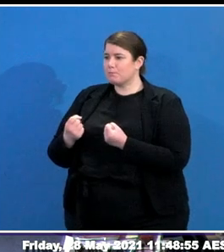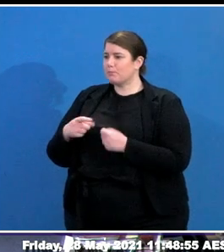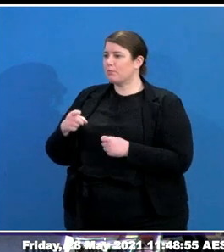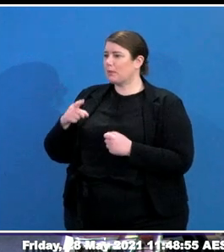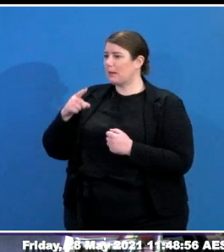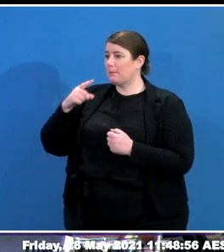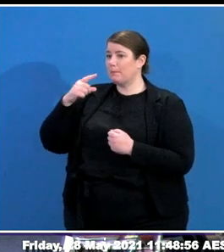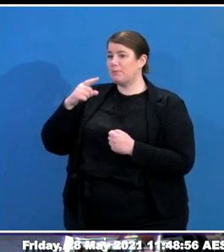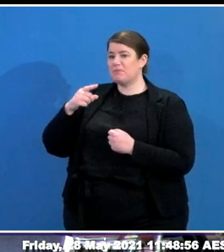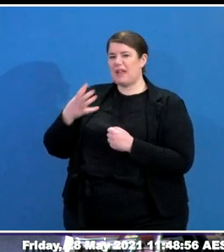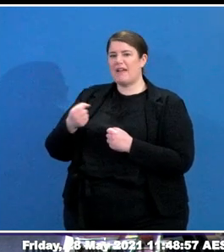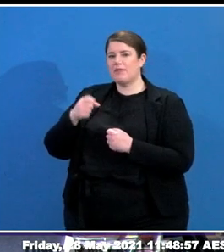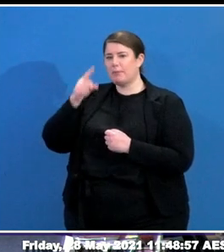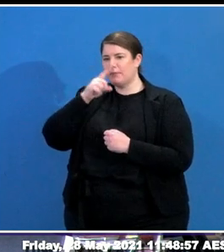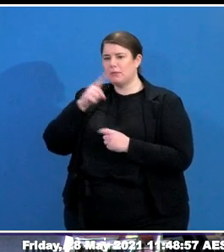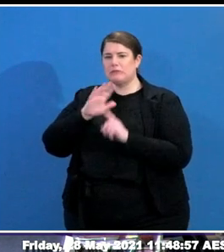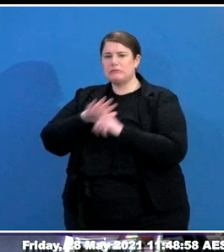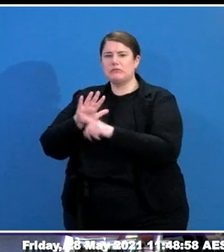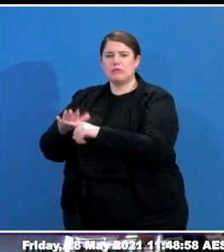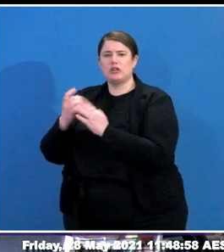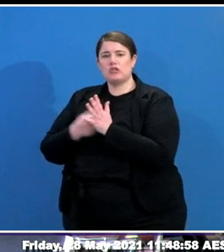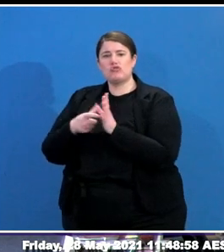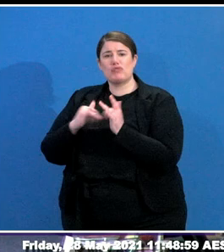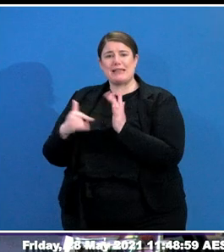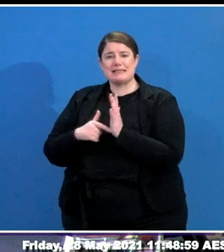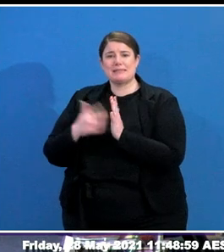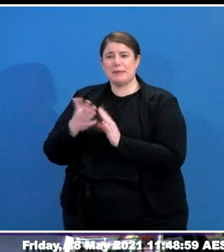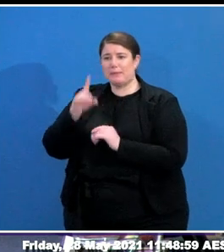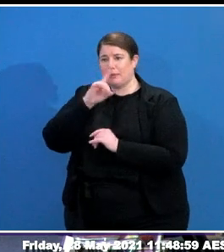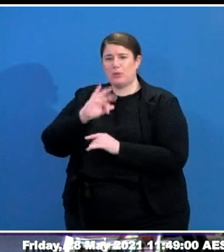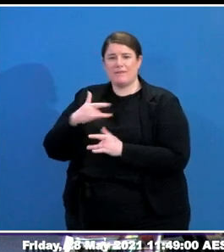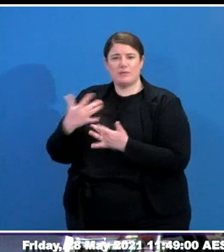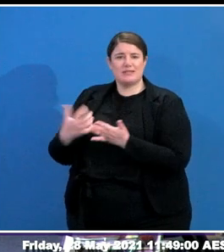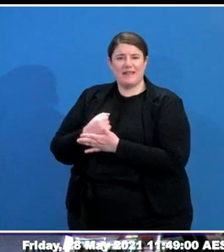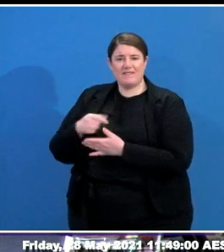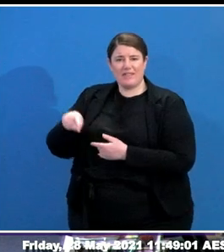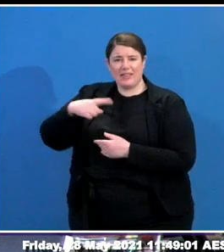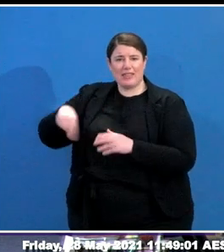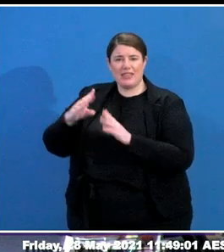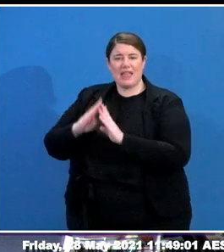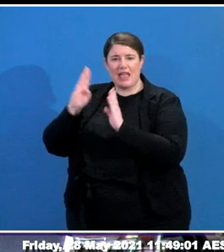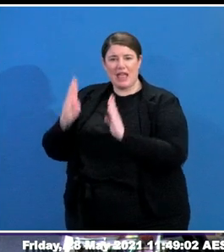racial divides, which is really terrible and people became protectionist.